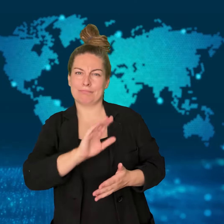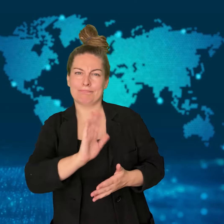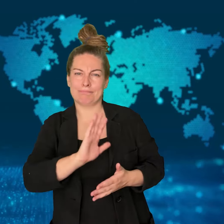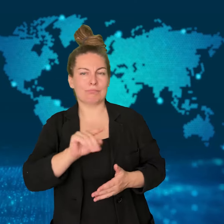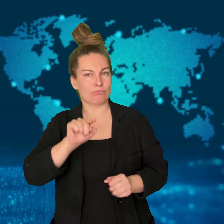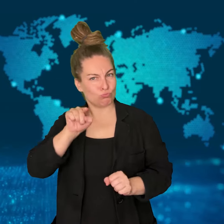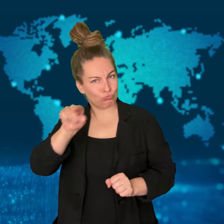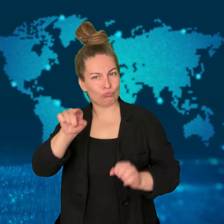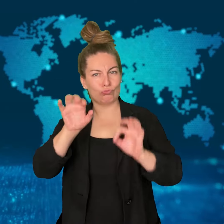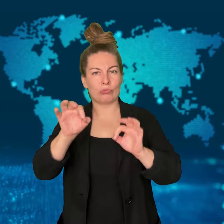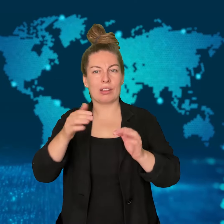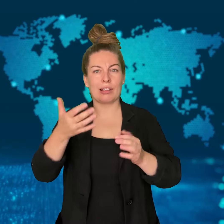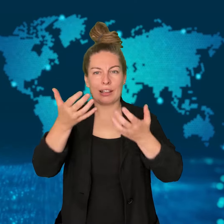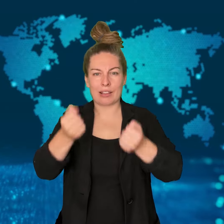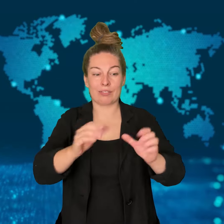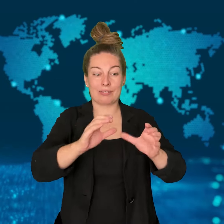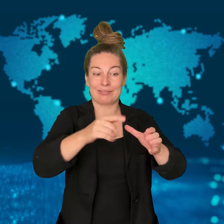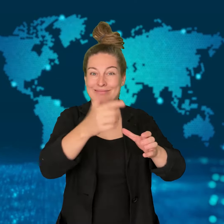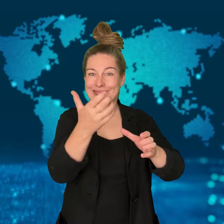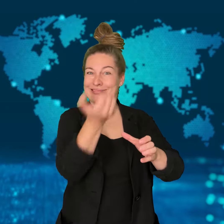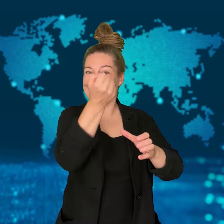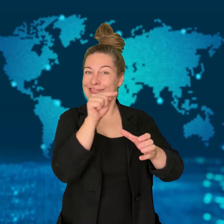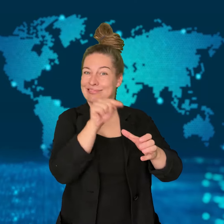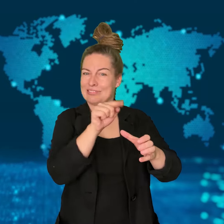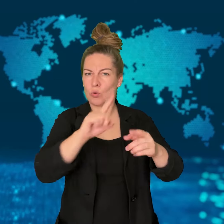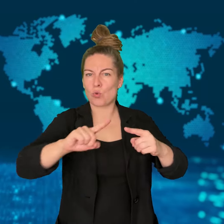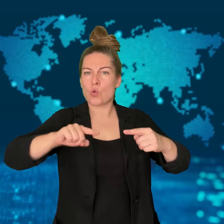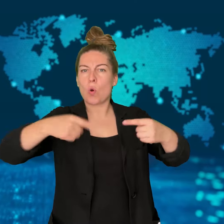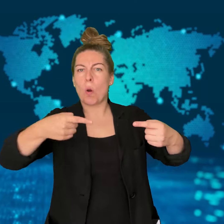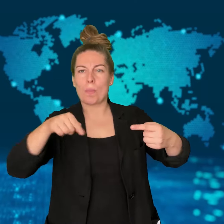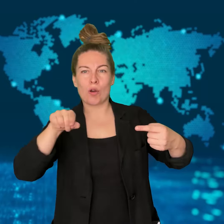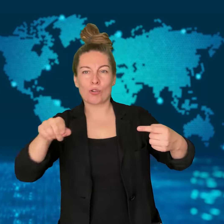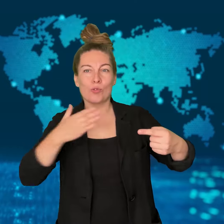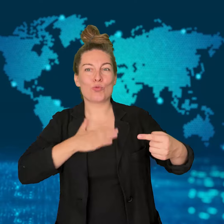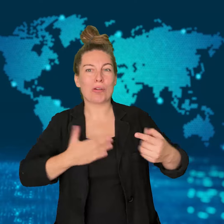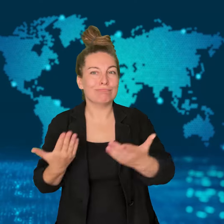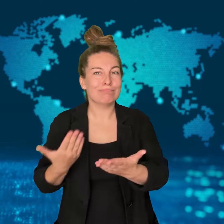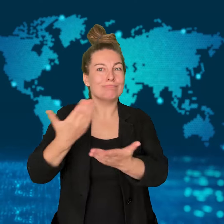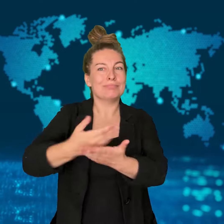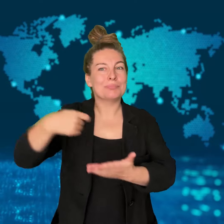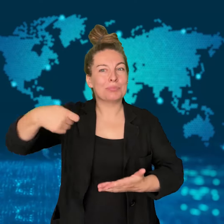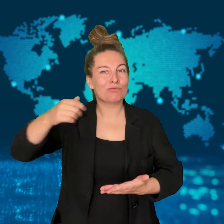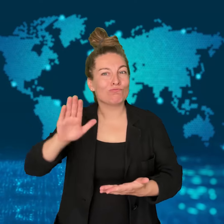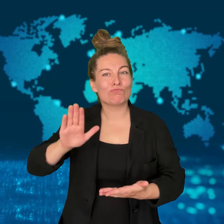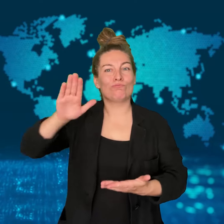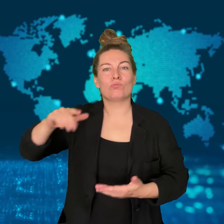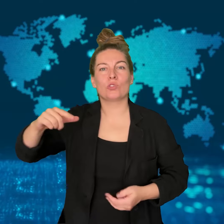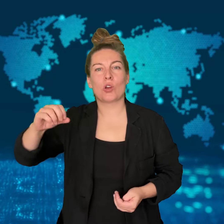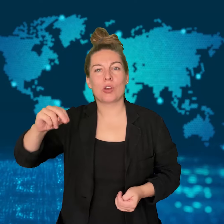was announced as having won the election.